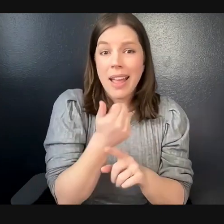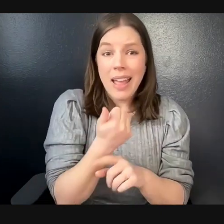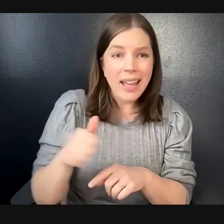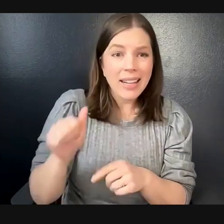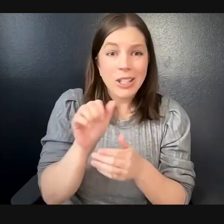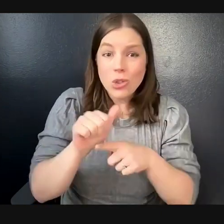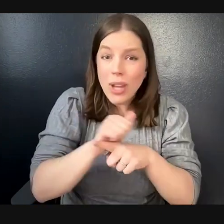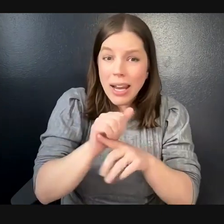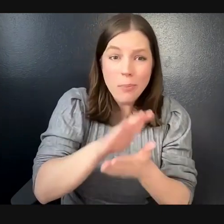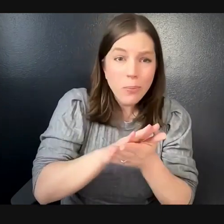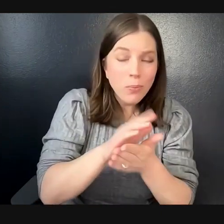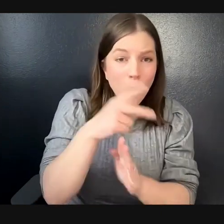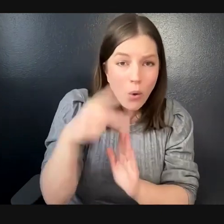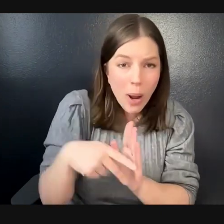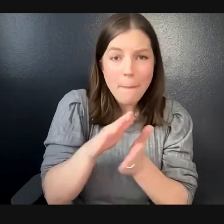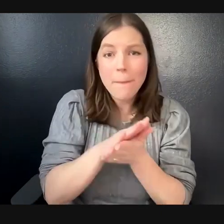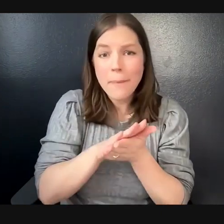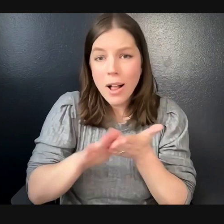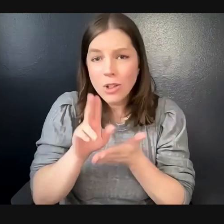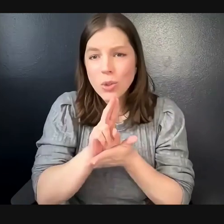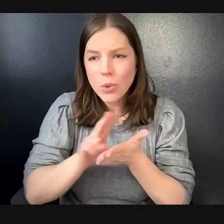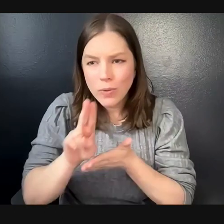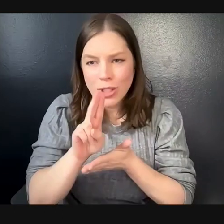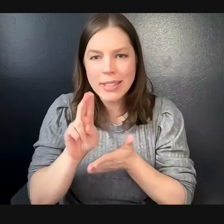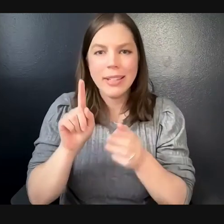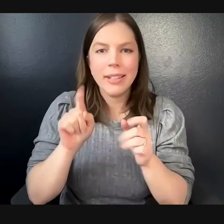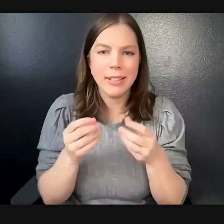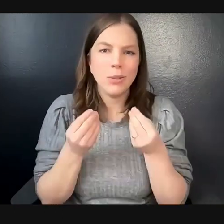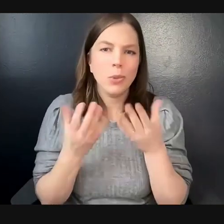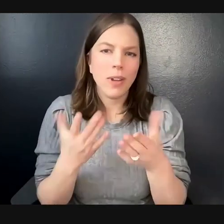This applies to training programs, colleges, and universities.